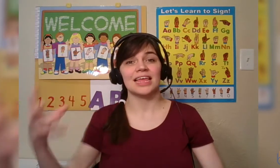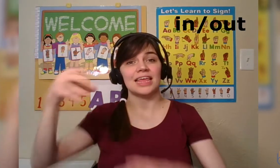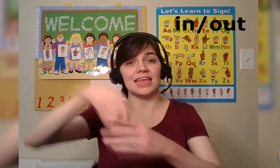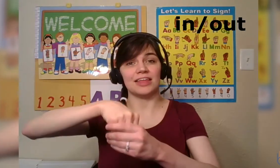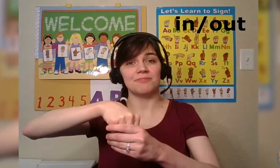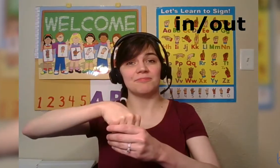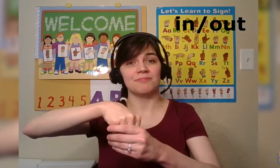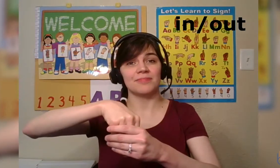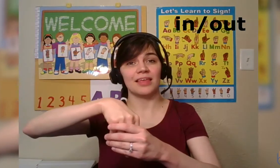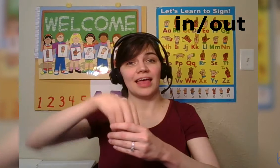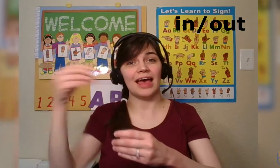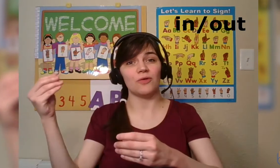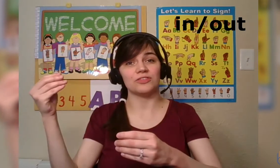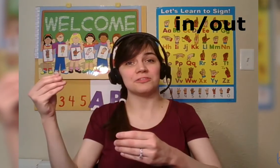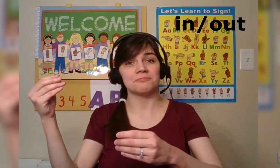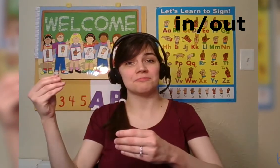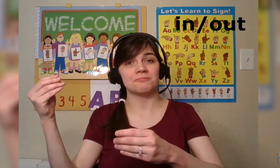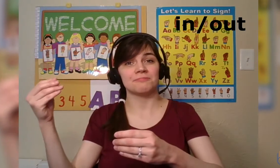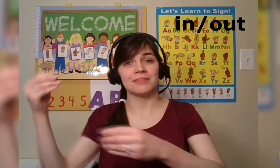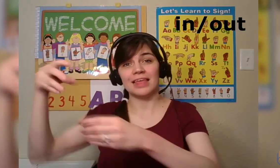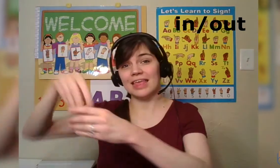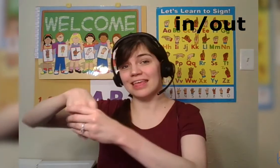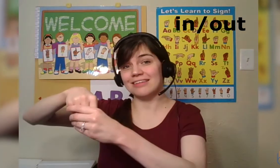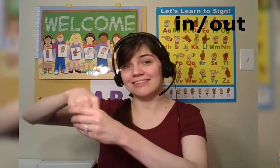In. Out. In. Out.